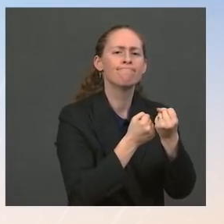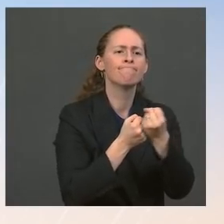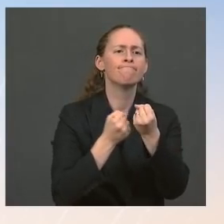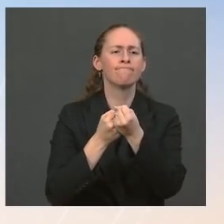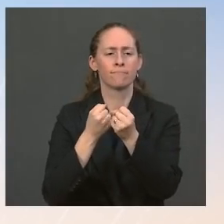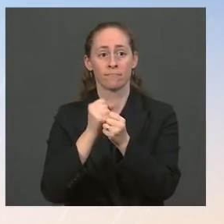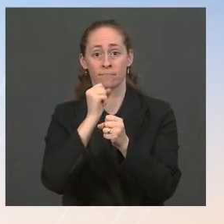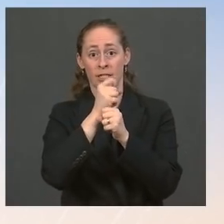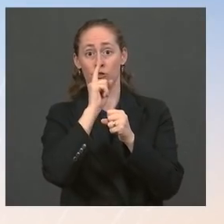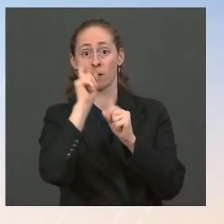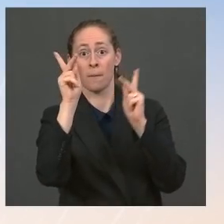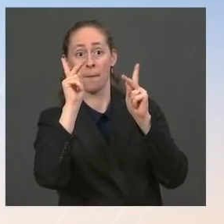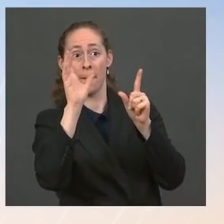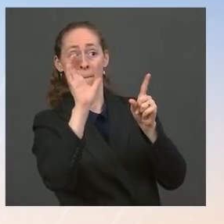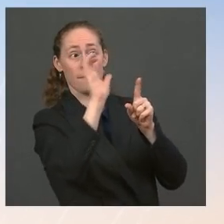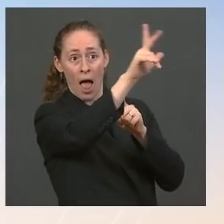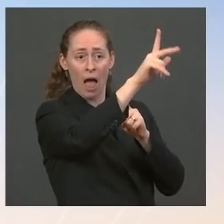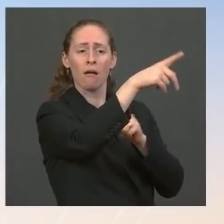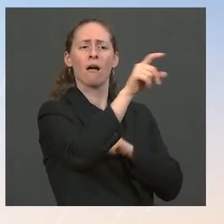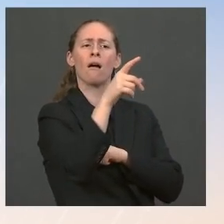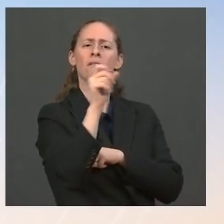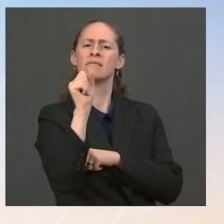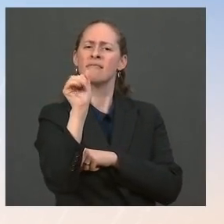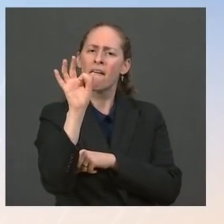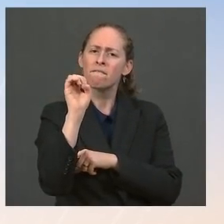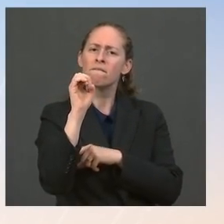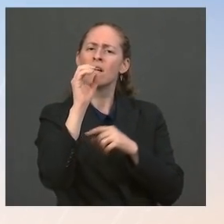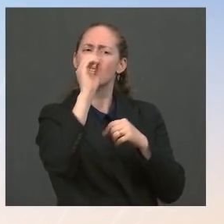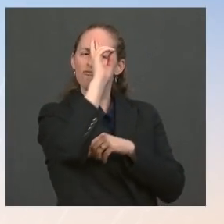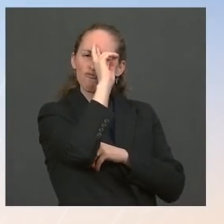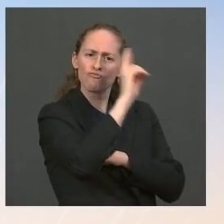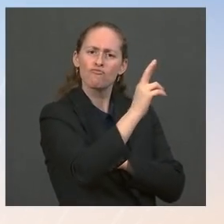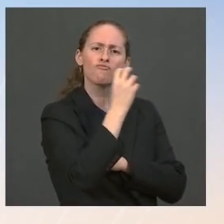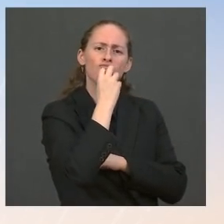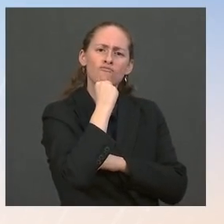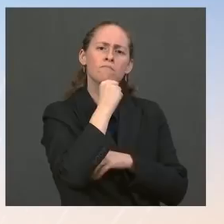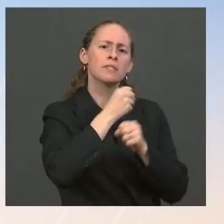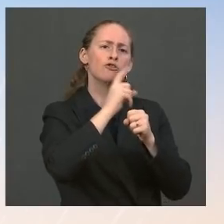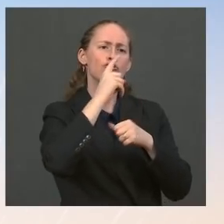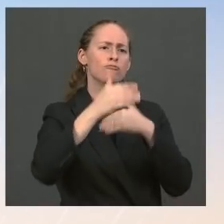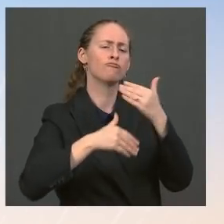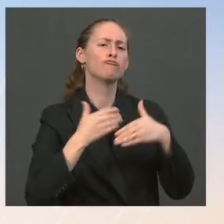and humanely accomplished as possible. I was around -- I was at U.S. Citizenship